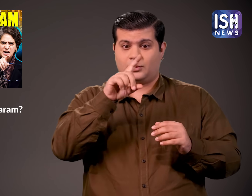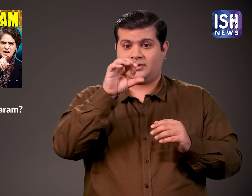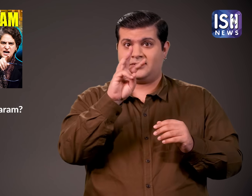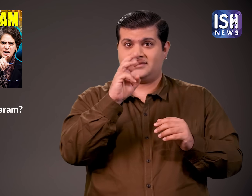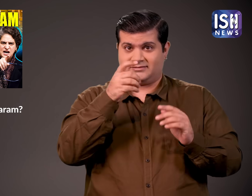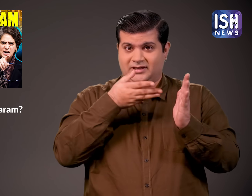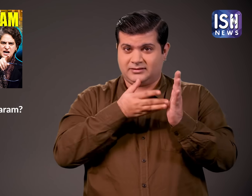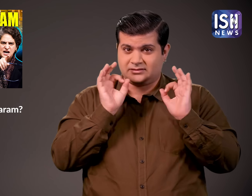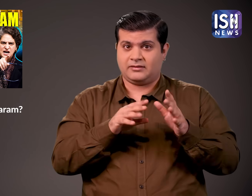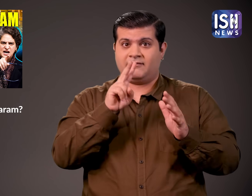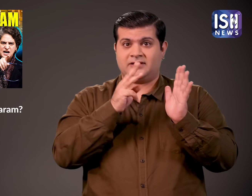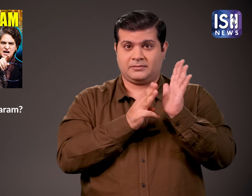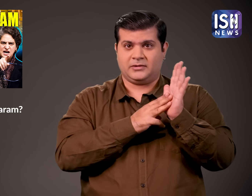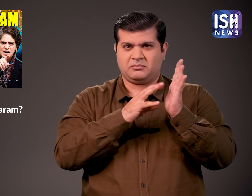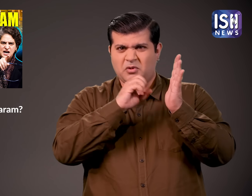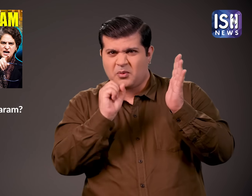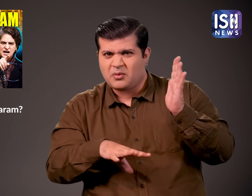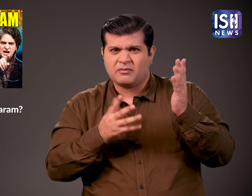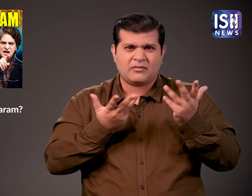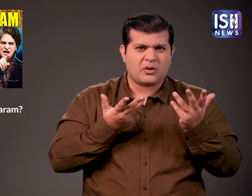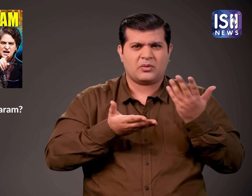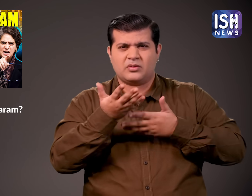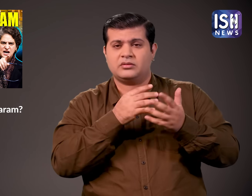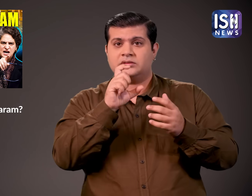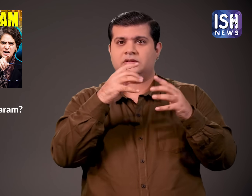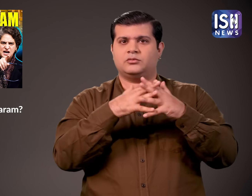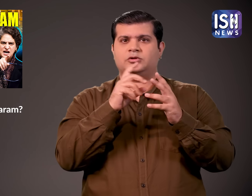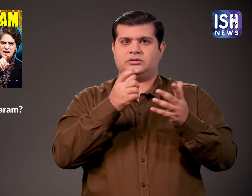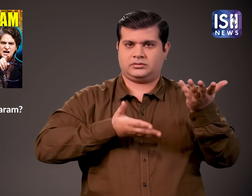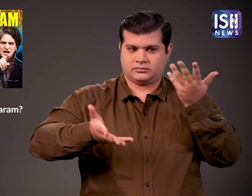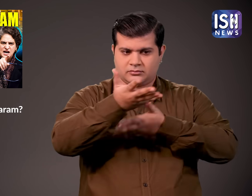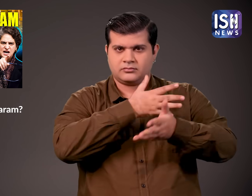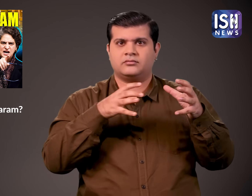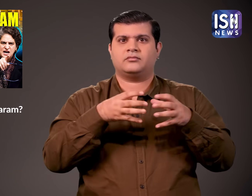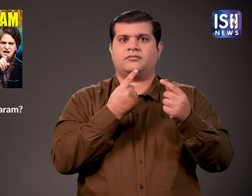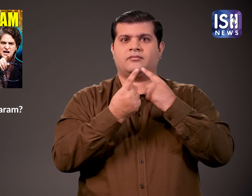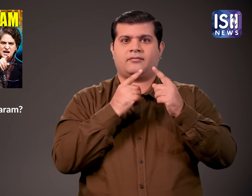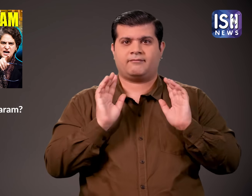In 1937, the CWC carefully deliberated whether the stanzas should be removed.